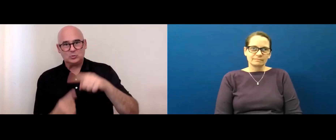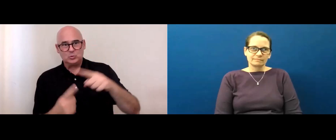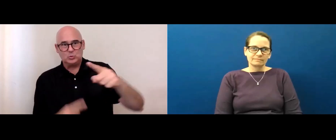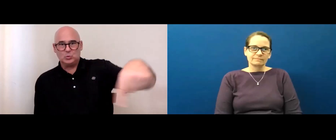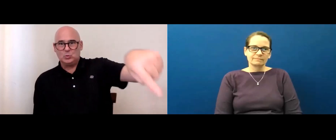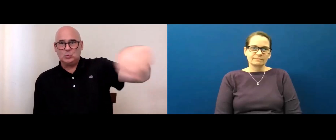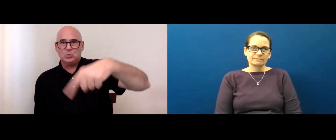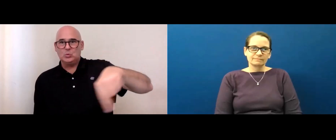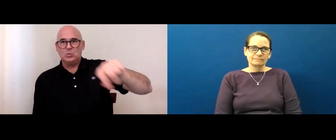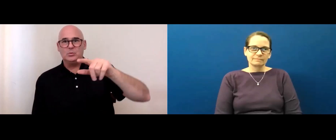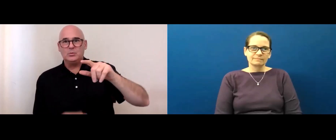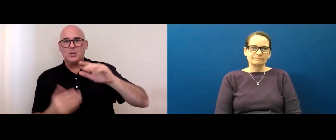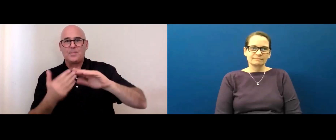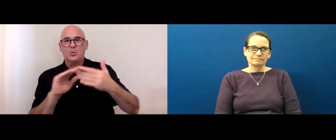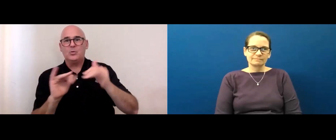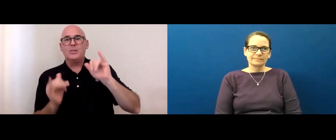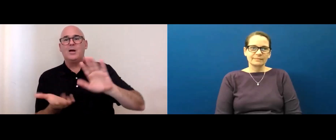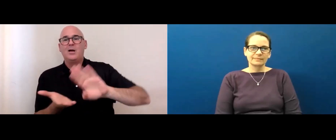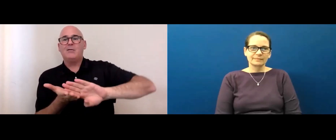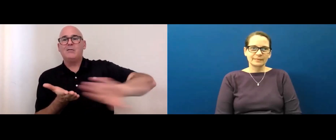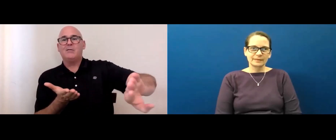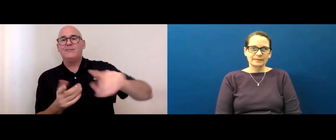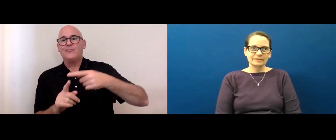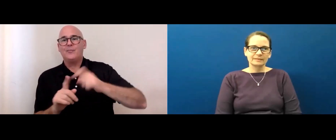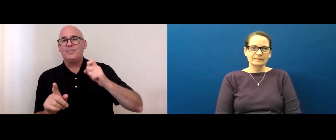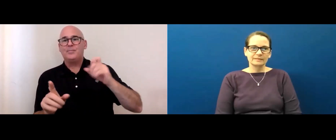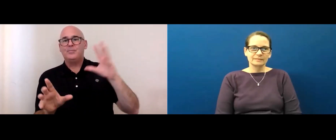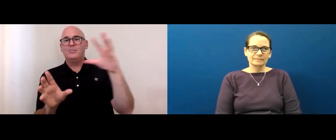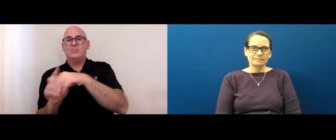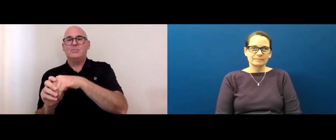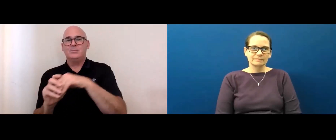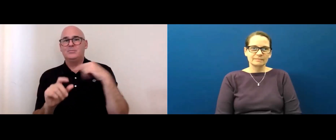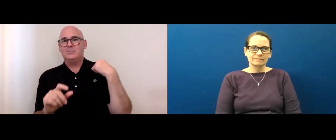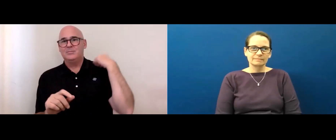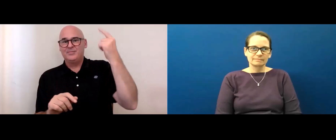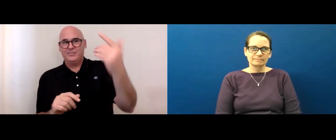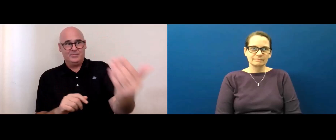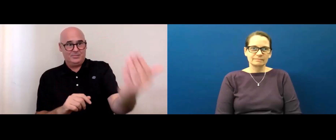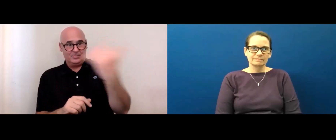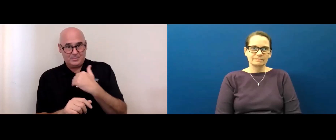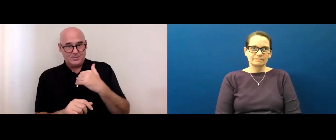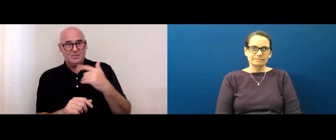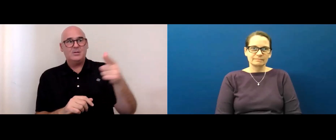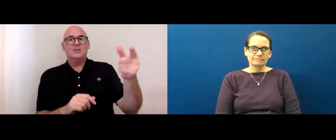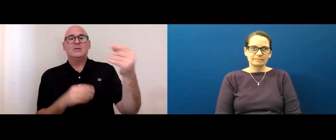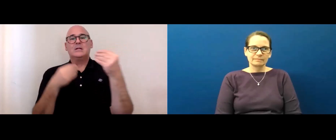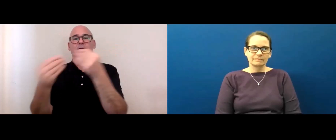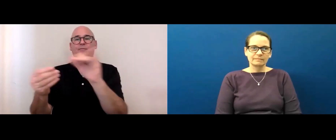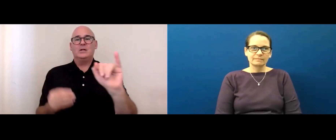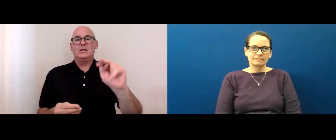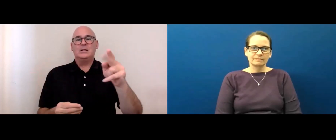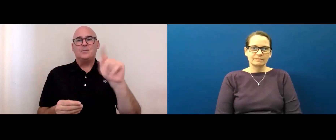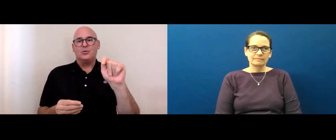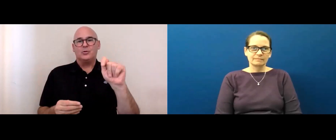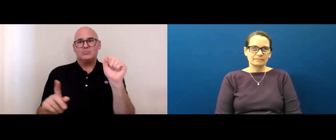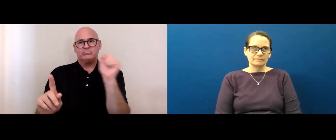and we need to outreach to the community because they can't just dismiss us from being